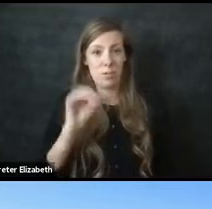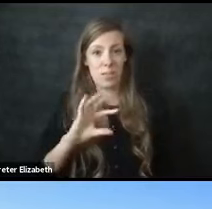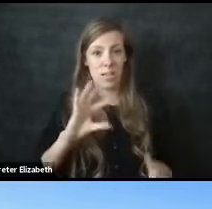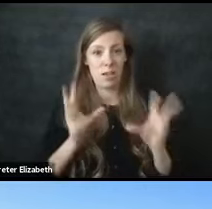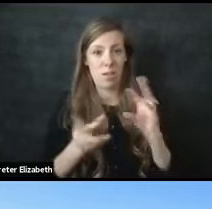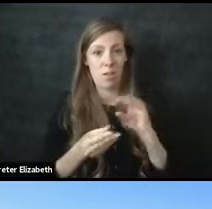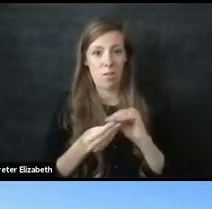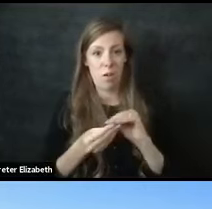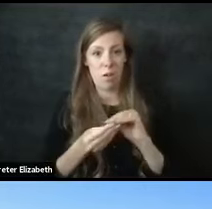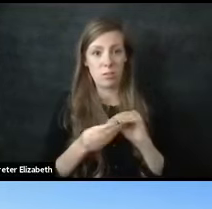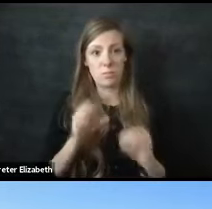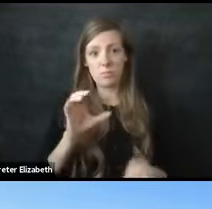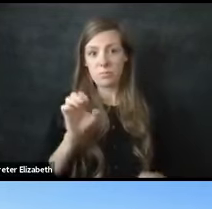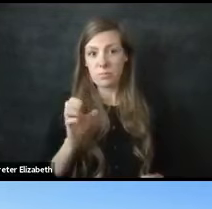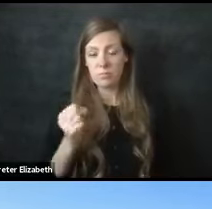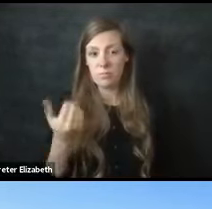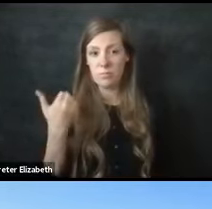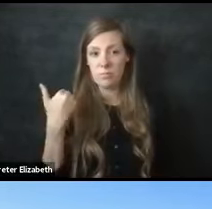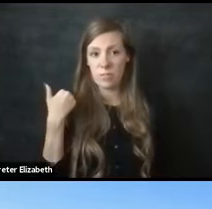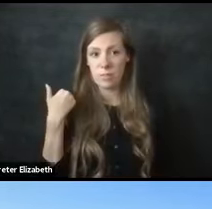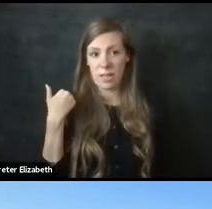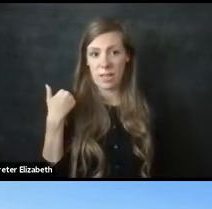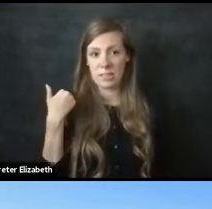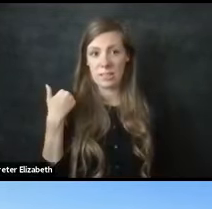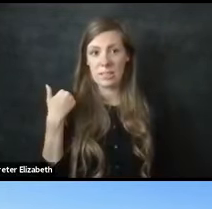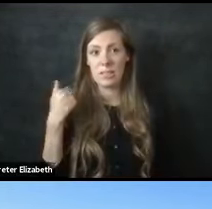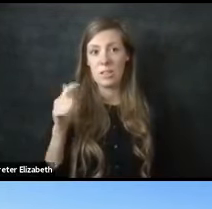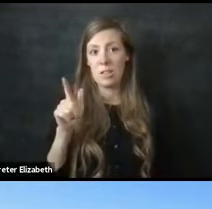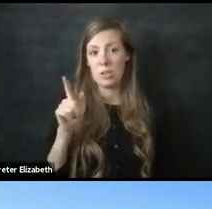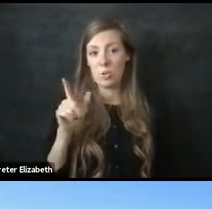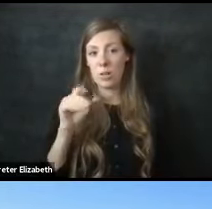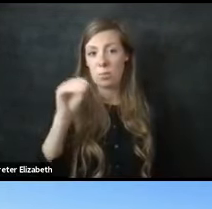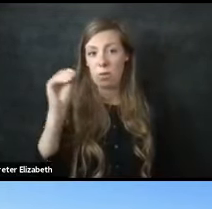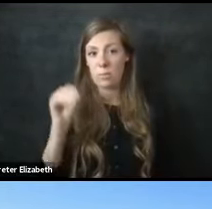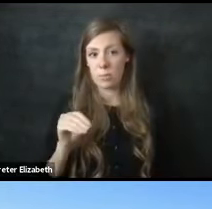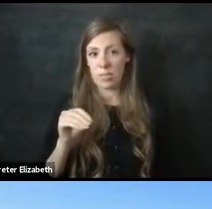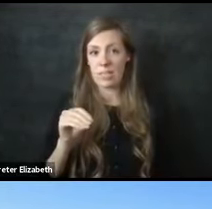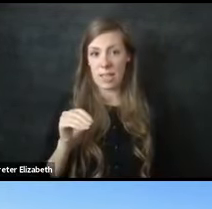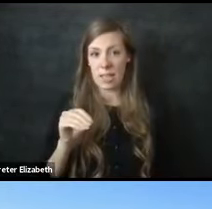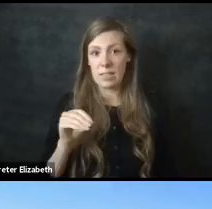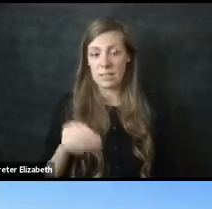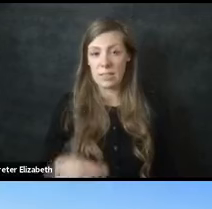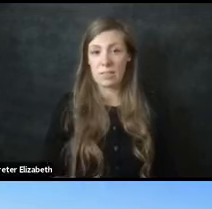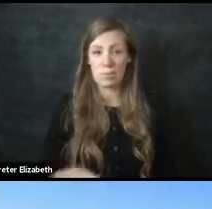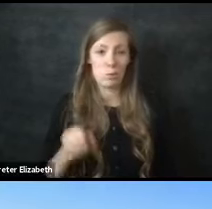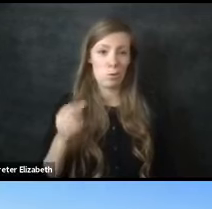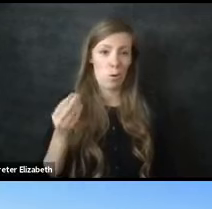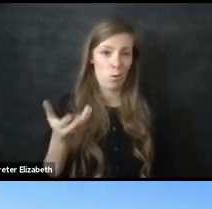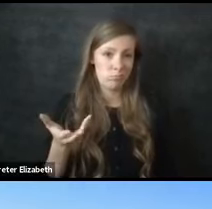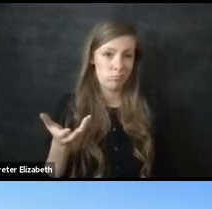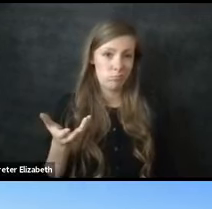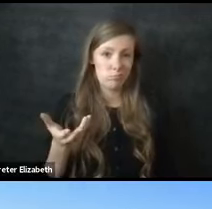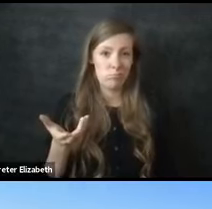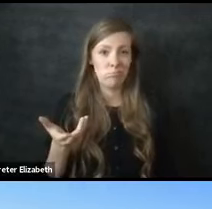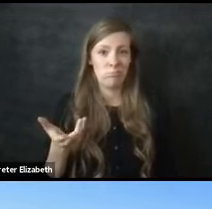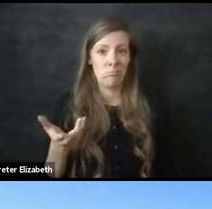within the last 60 days, 21% of all cases of code. So they are certainly getting